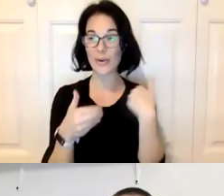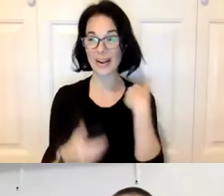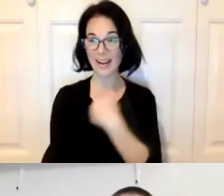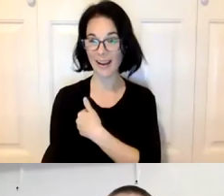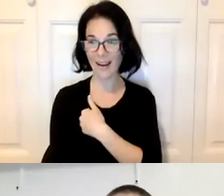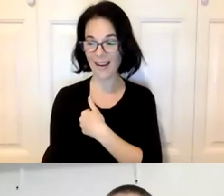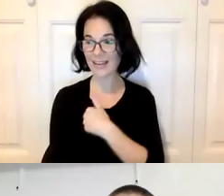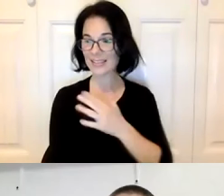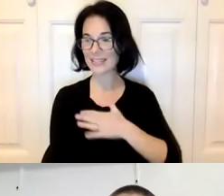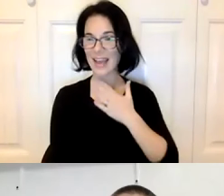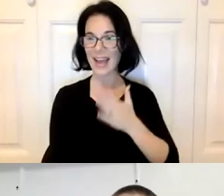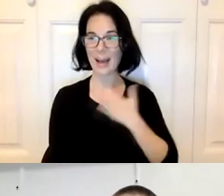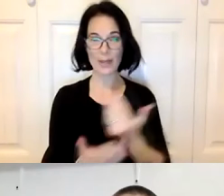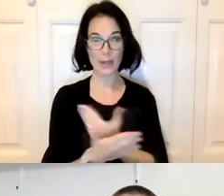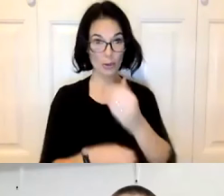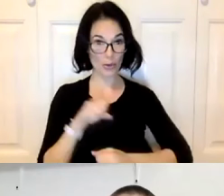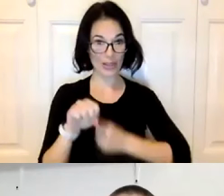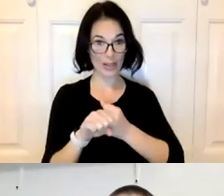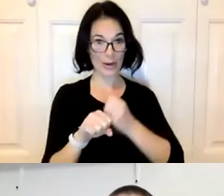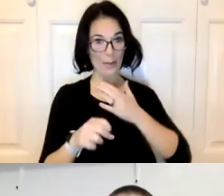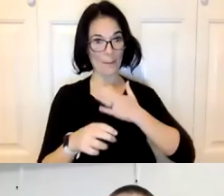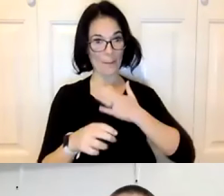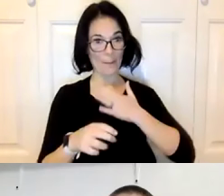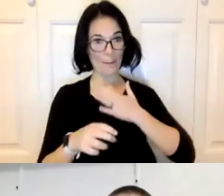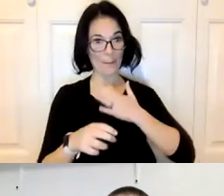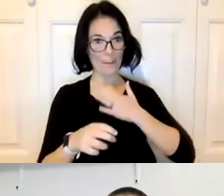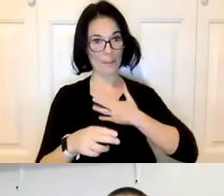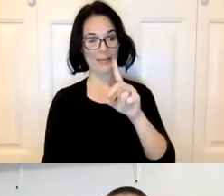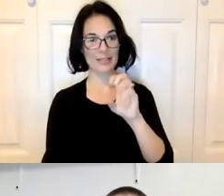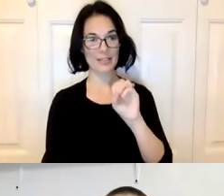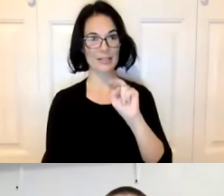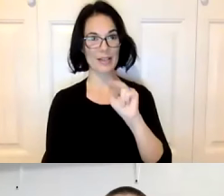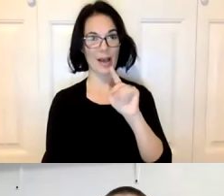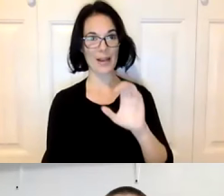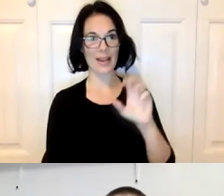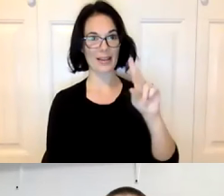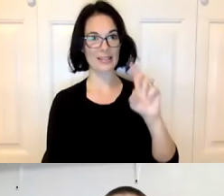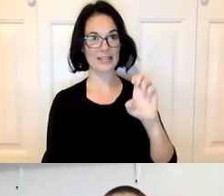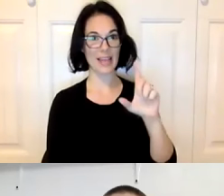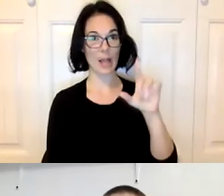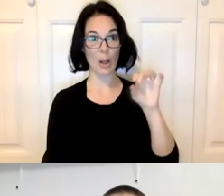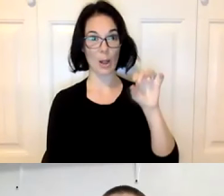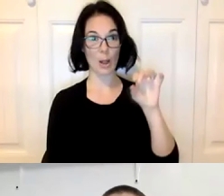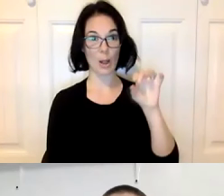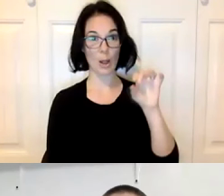My name is Dominic De Los Reyes. I’m the Program Coordinator for the Union of Pan Asian